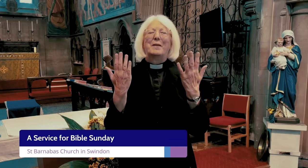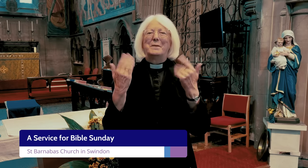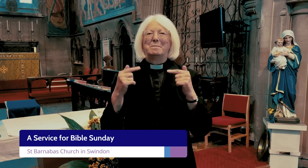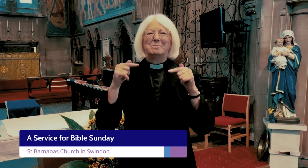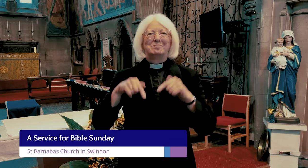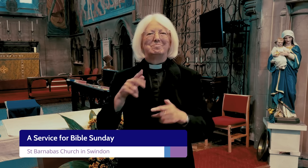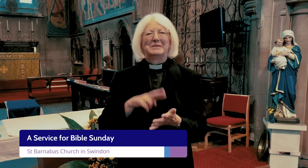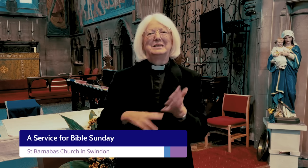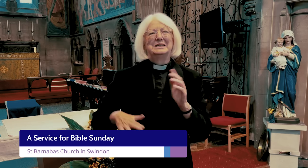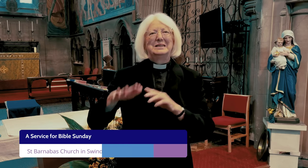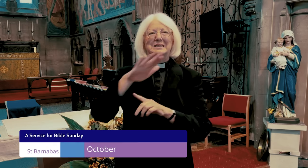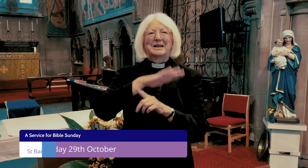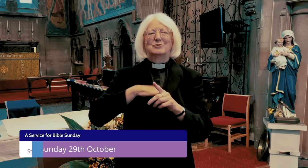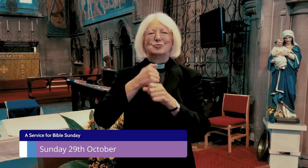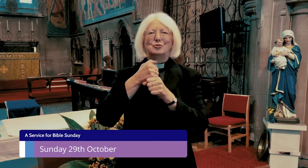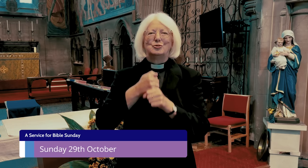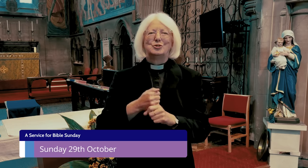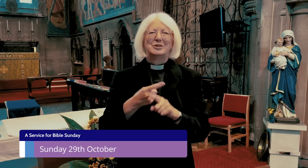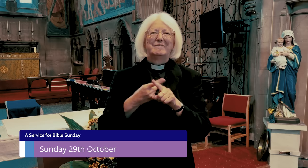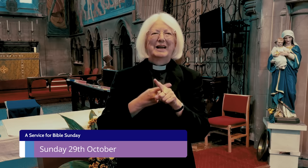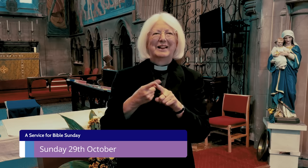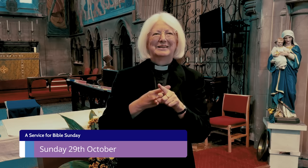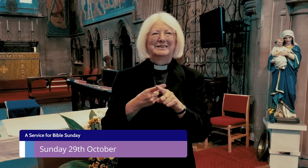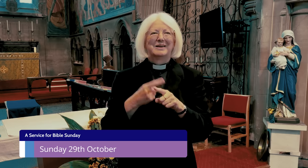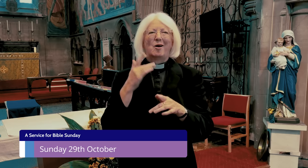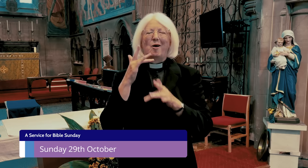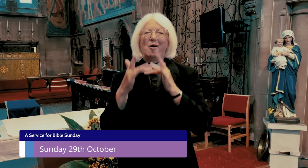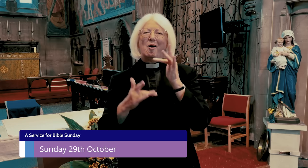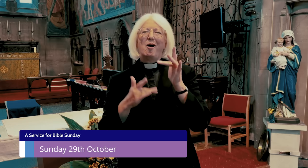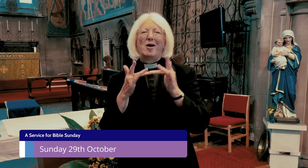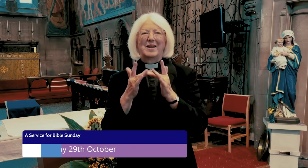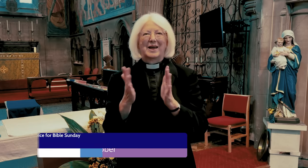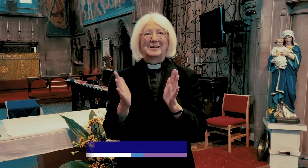[Gill's Translator] Welcome to the National Church of England online service.